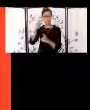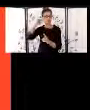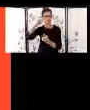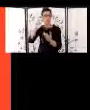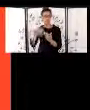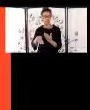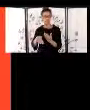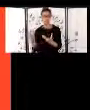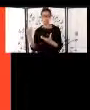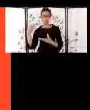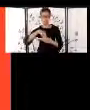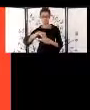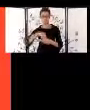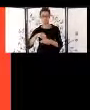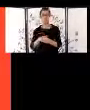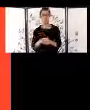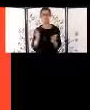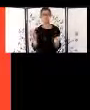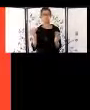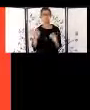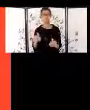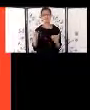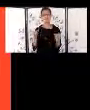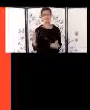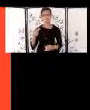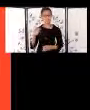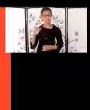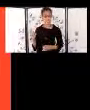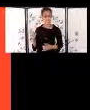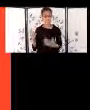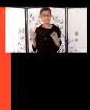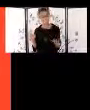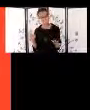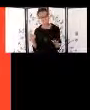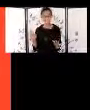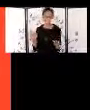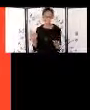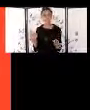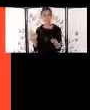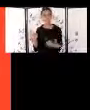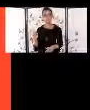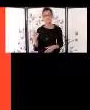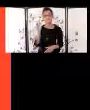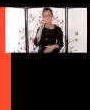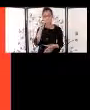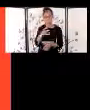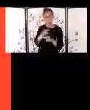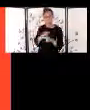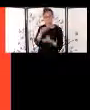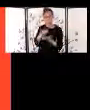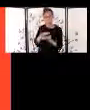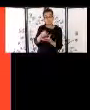What about taxes? Do I need to pay taxes on grants that I receive from CADA?